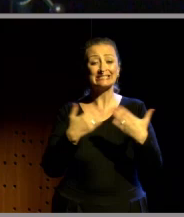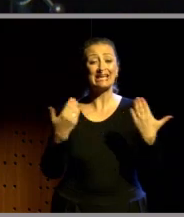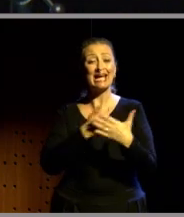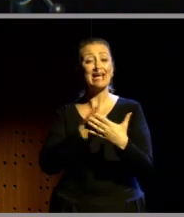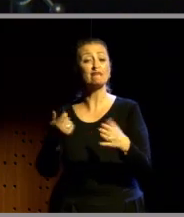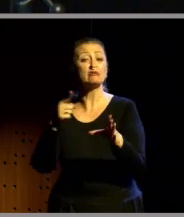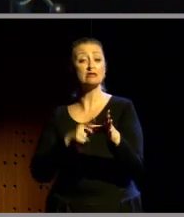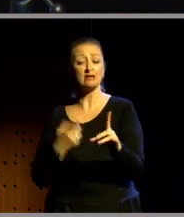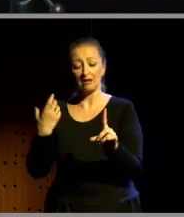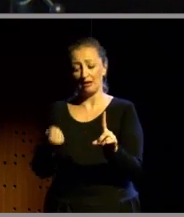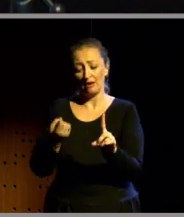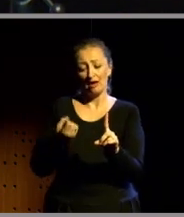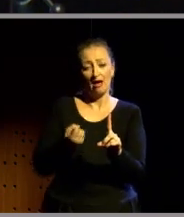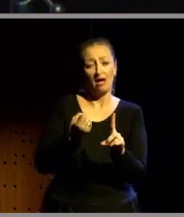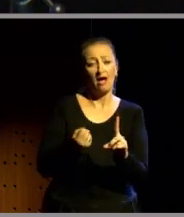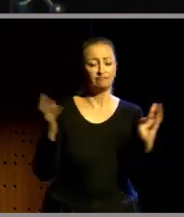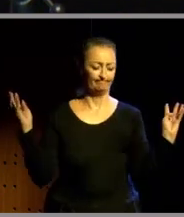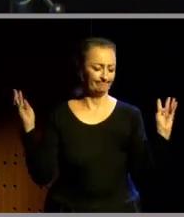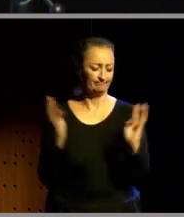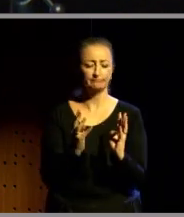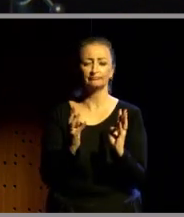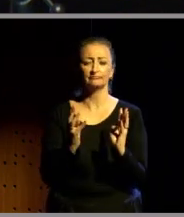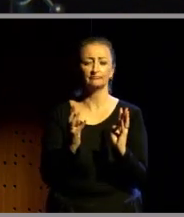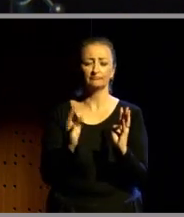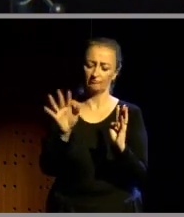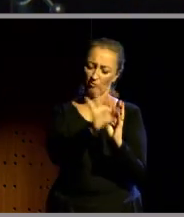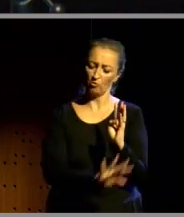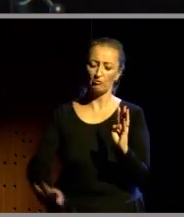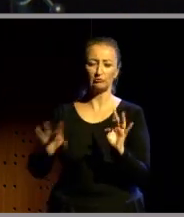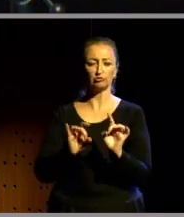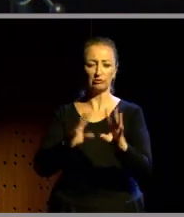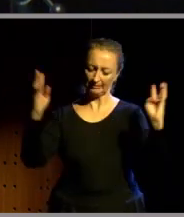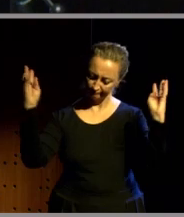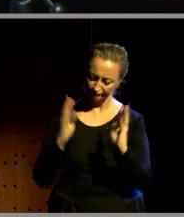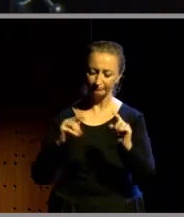us together from around this beautiful country.